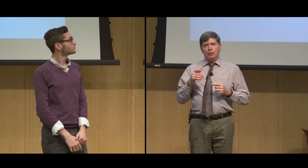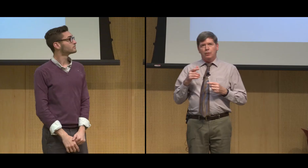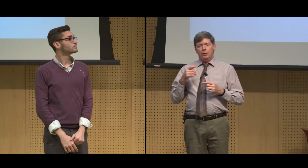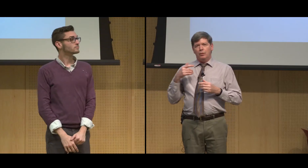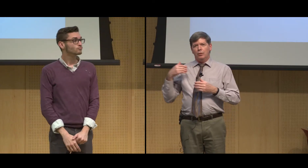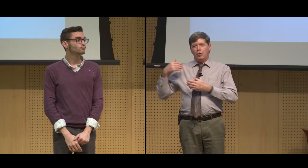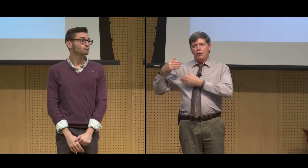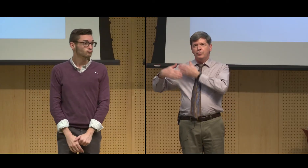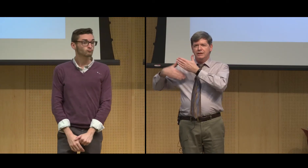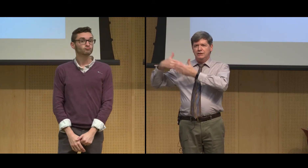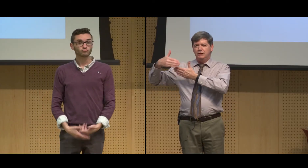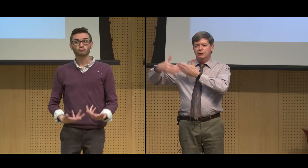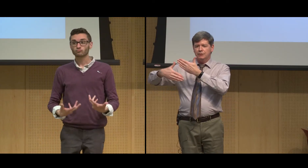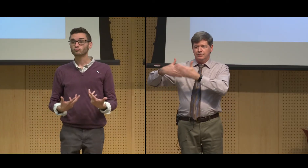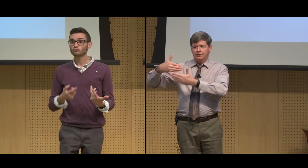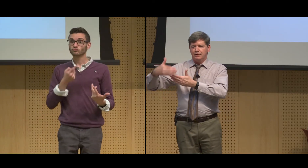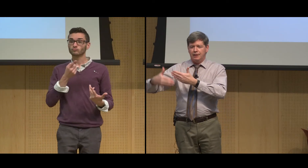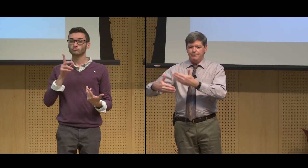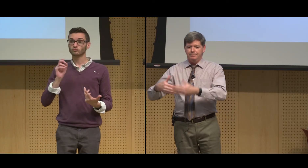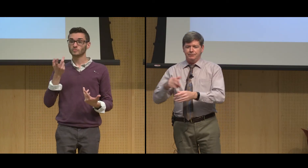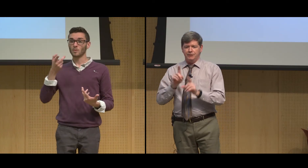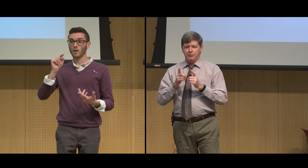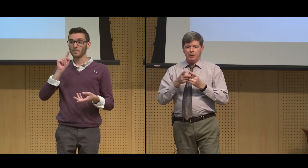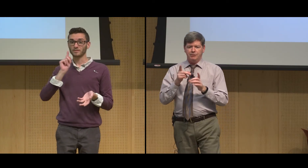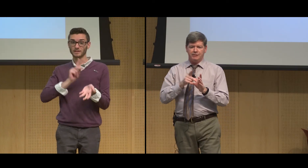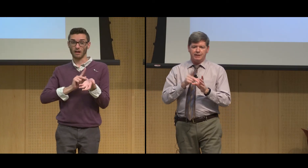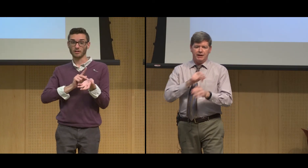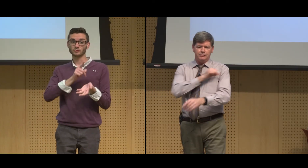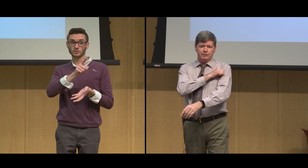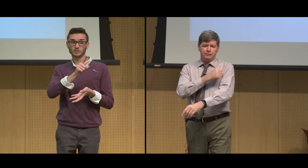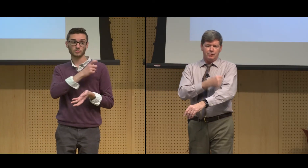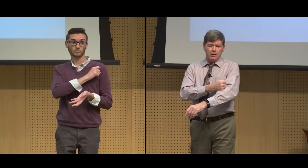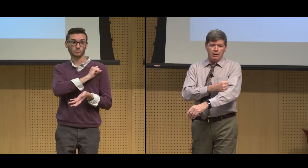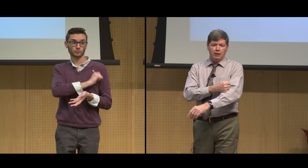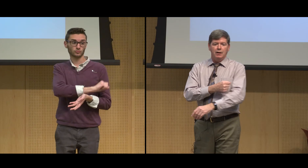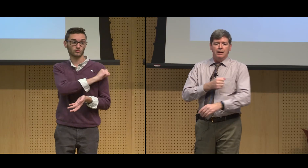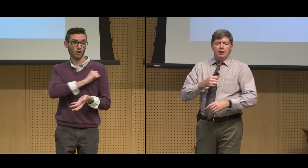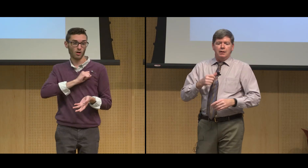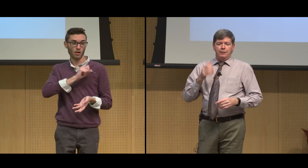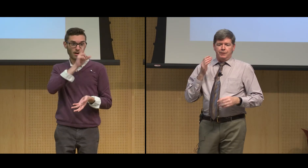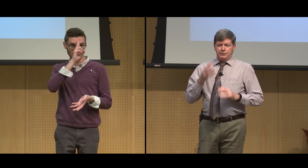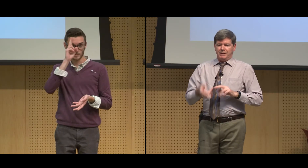over the years, um, in the Department of Psychiatry at Strong, there's been an increase